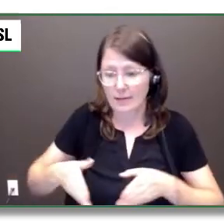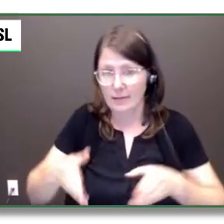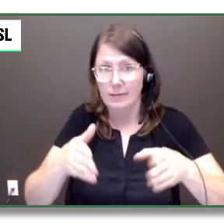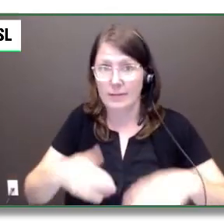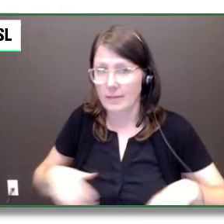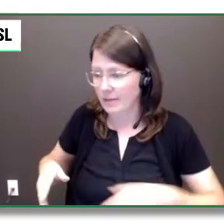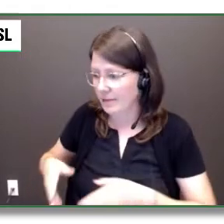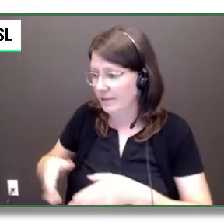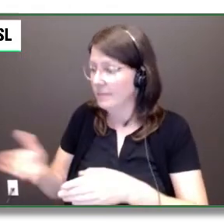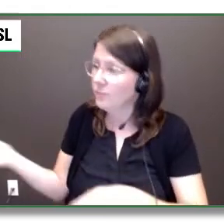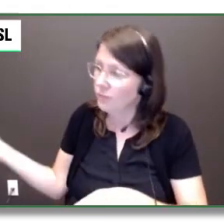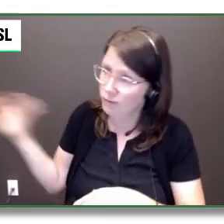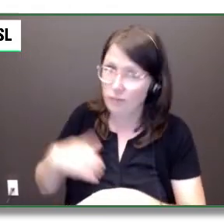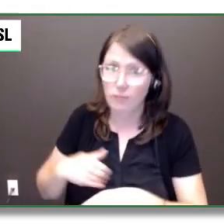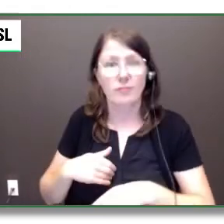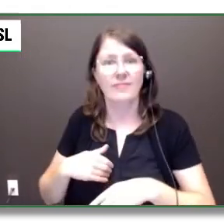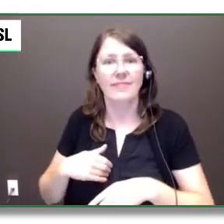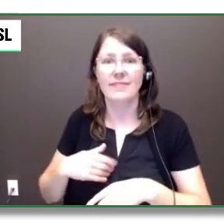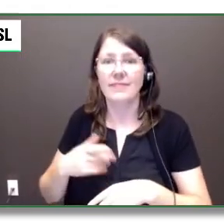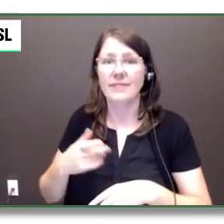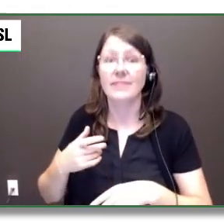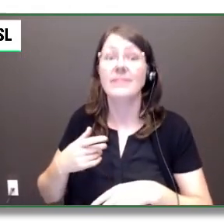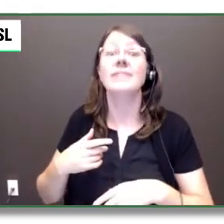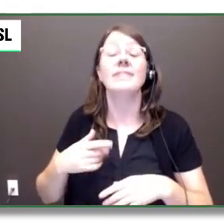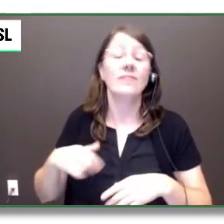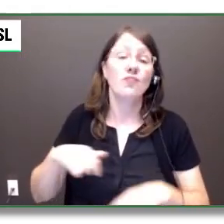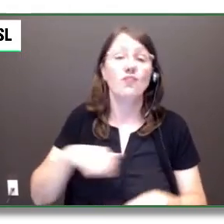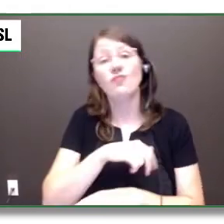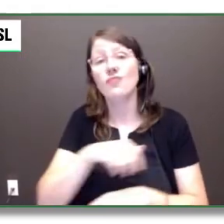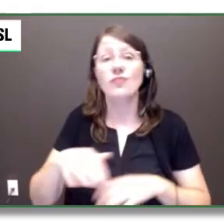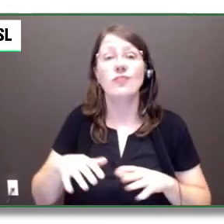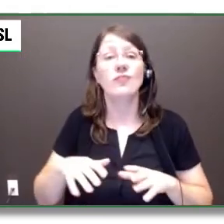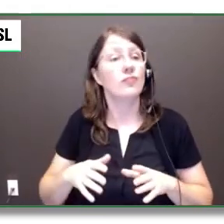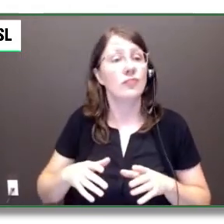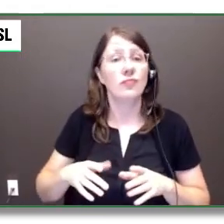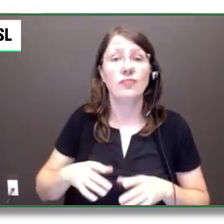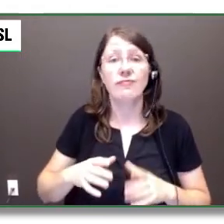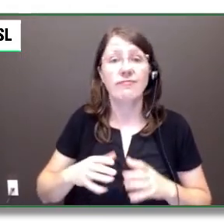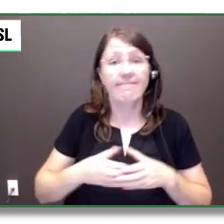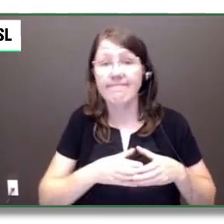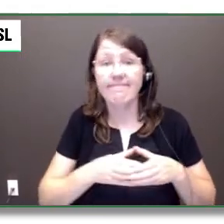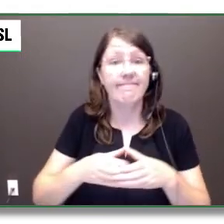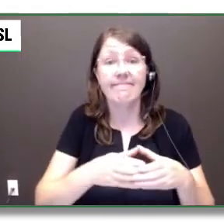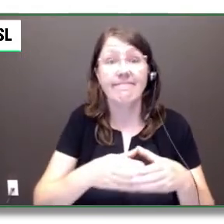errors in uh pointing to the the right direction are quite large. So